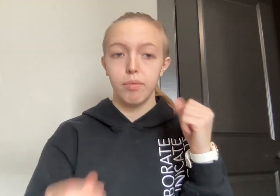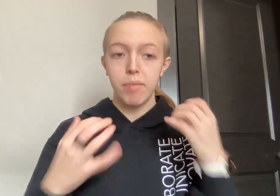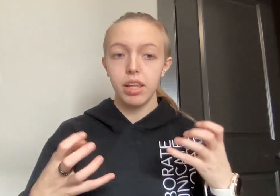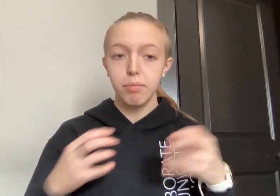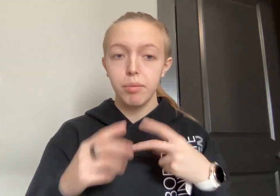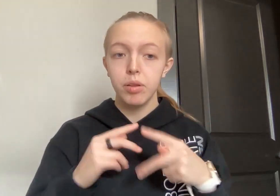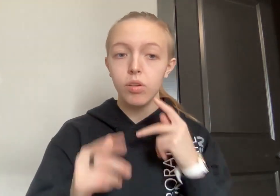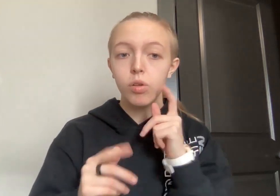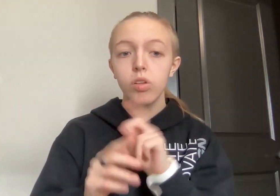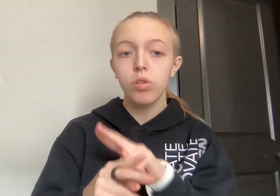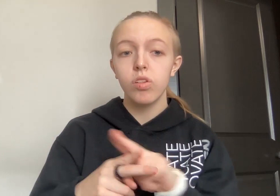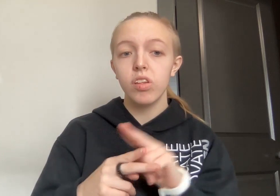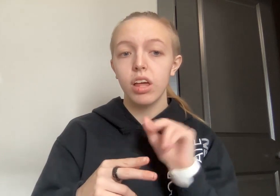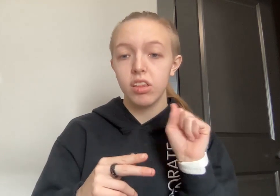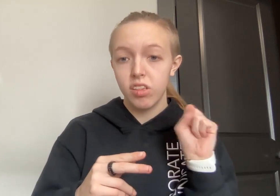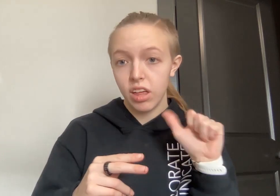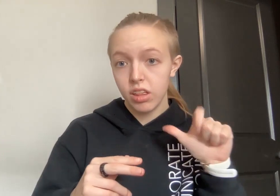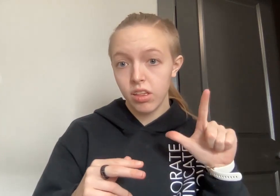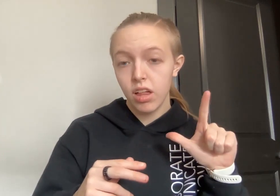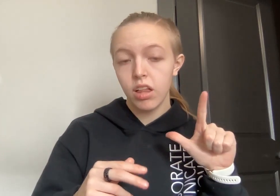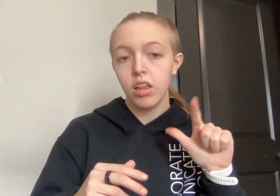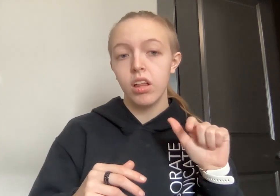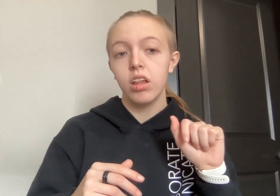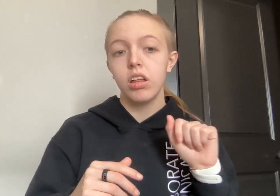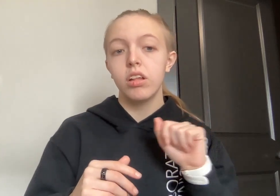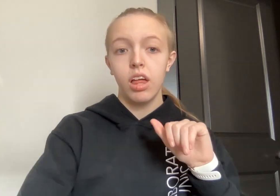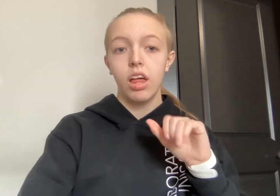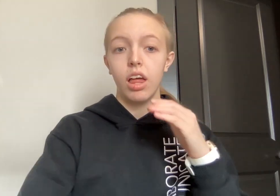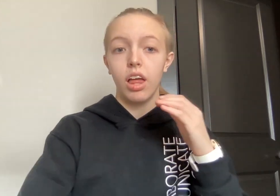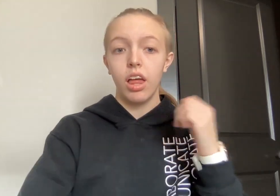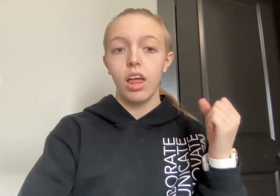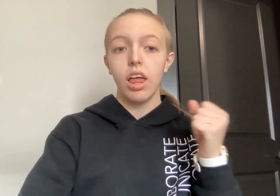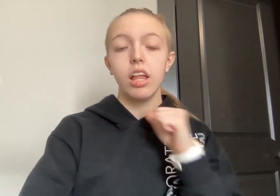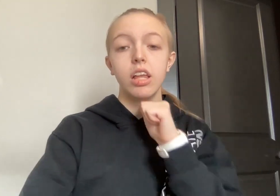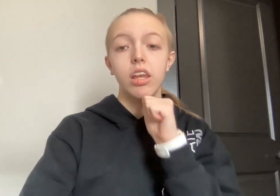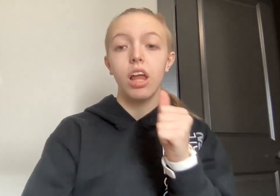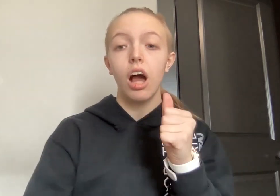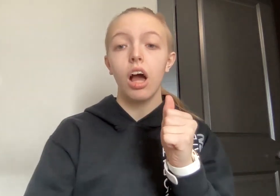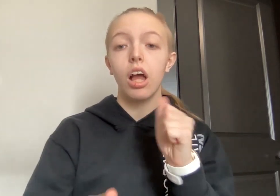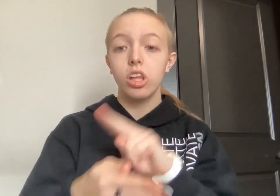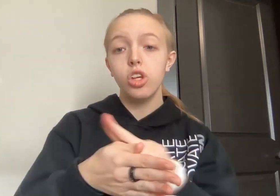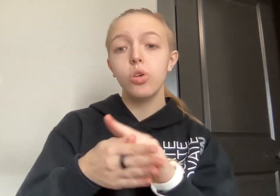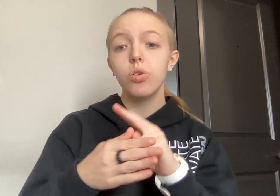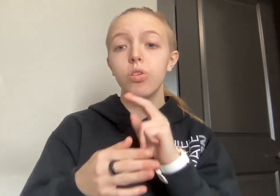Many people who use ASL use verbal communication.